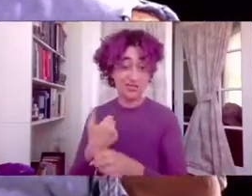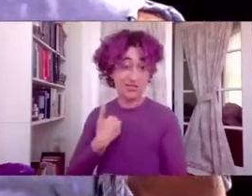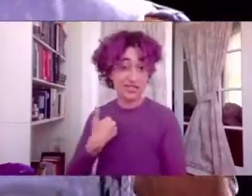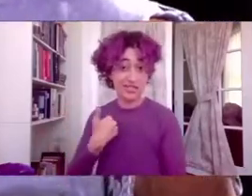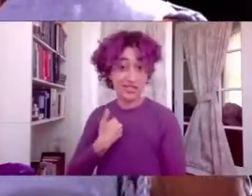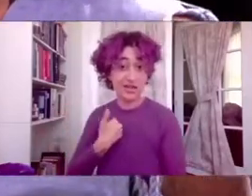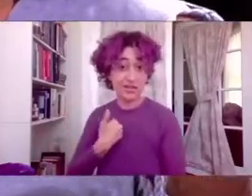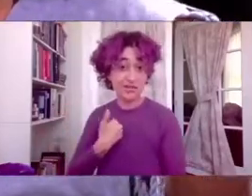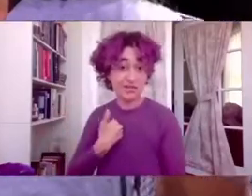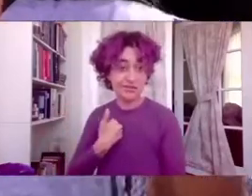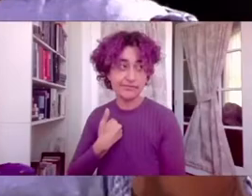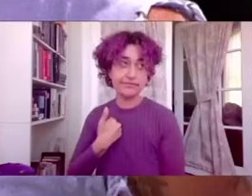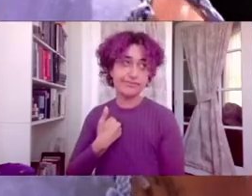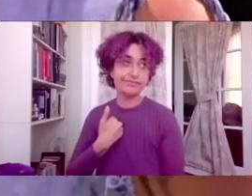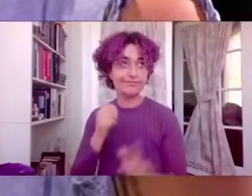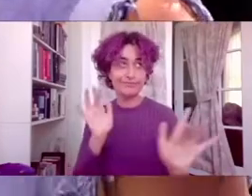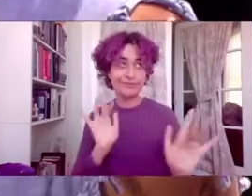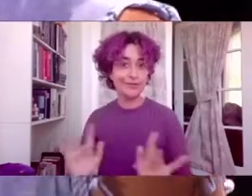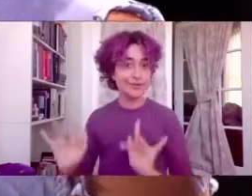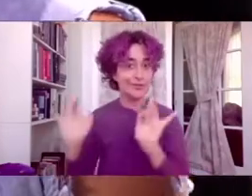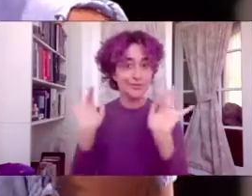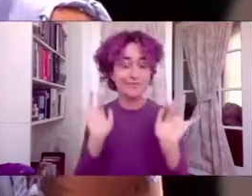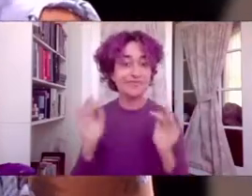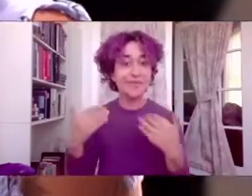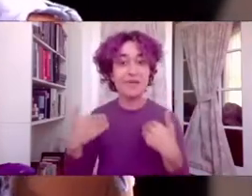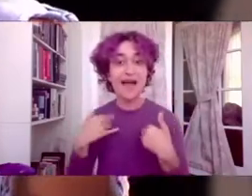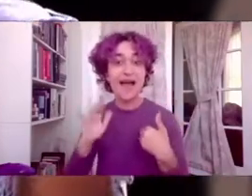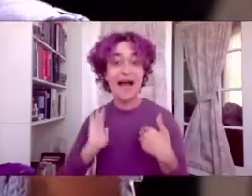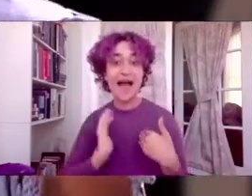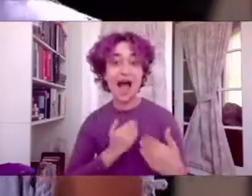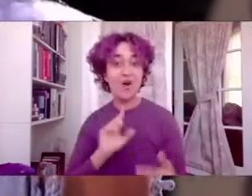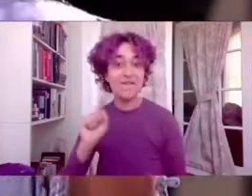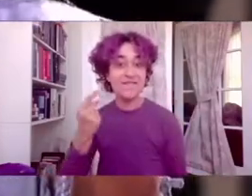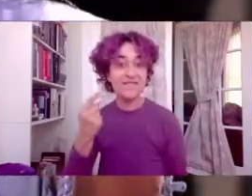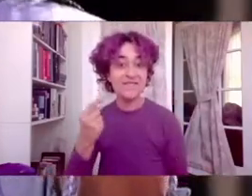virtually. And we have our first date by mail in August.